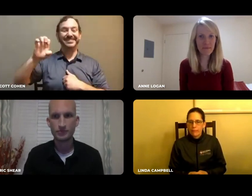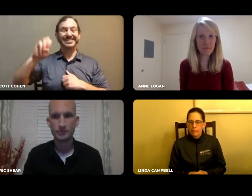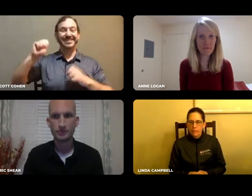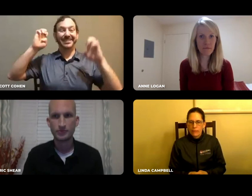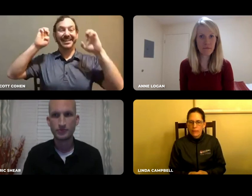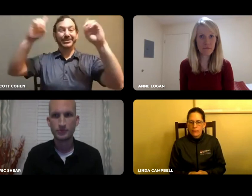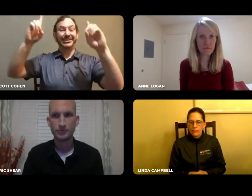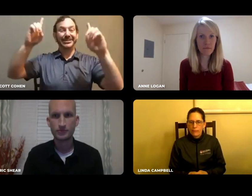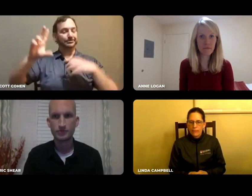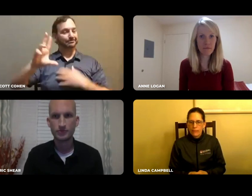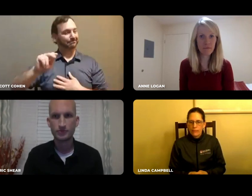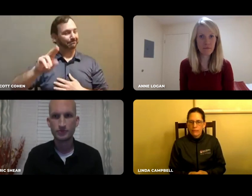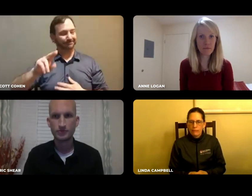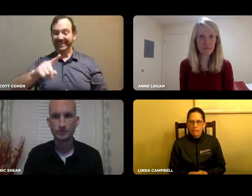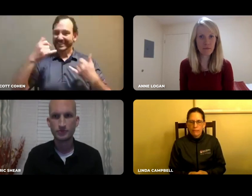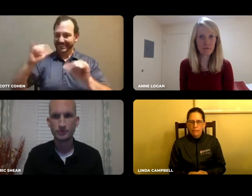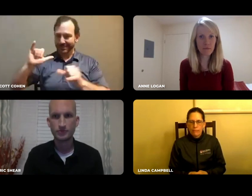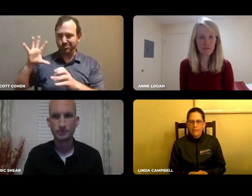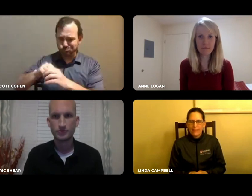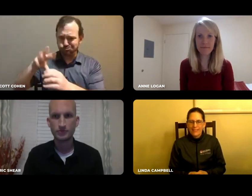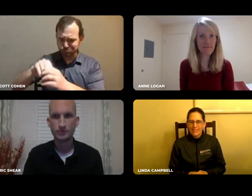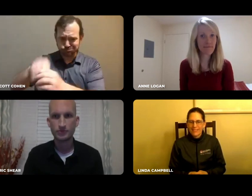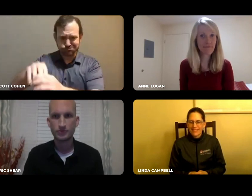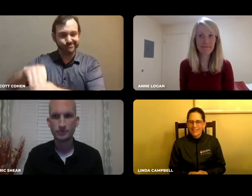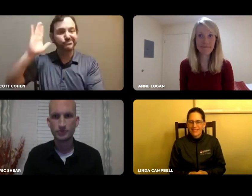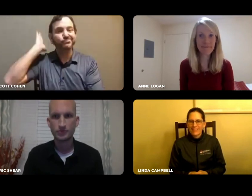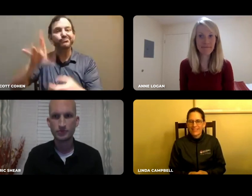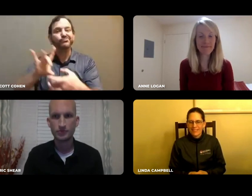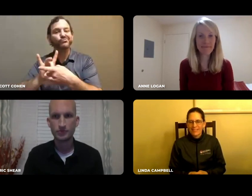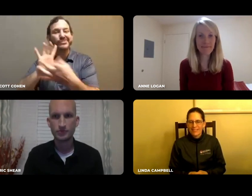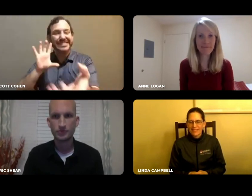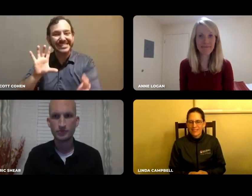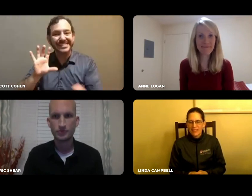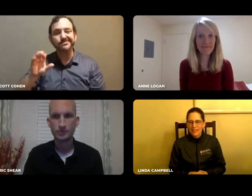That doesn't mean CSD Learns is done providing the educational material.